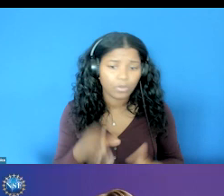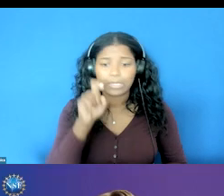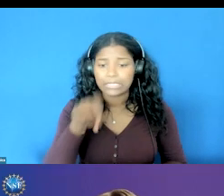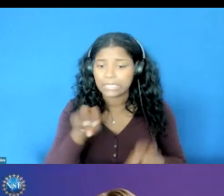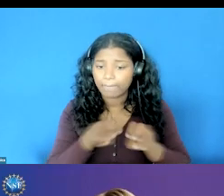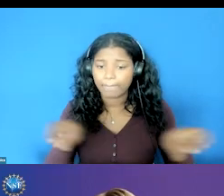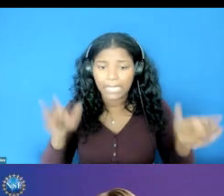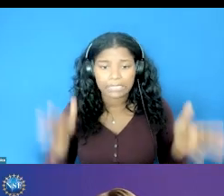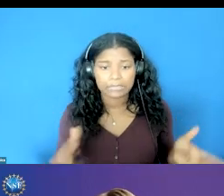Please reach out to us.